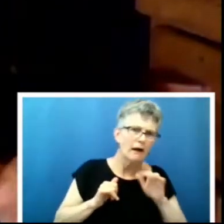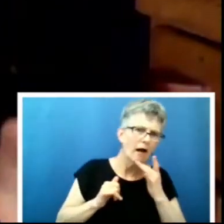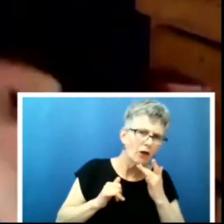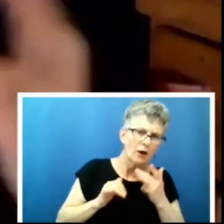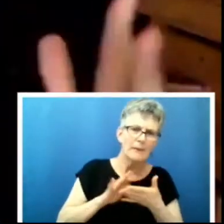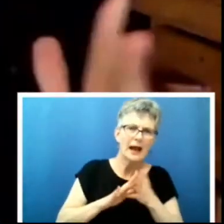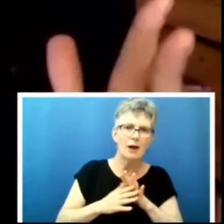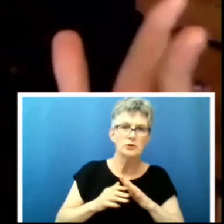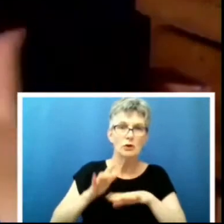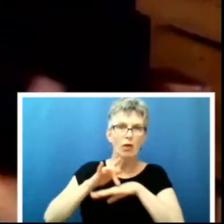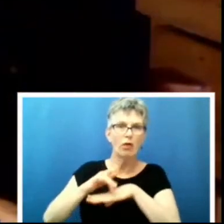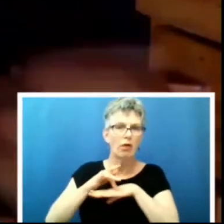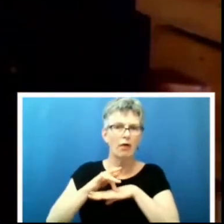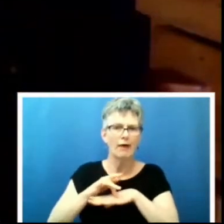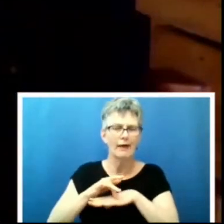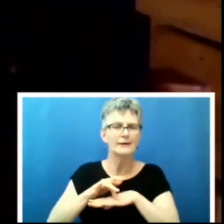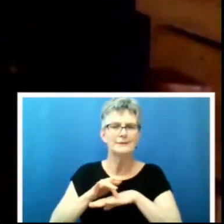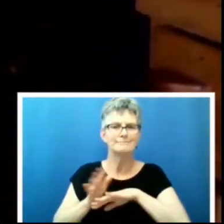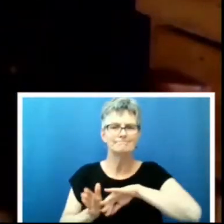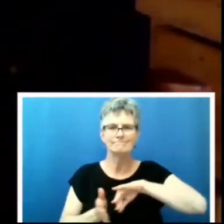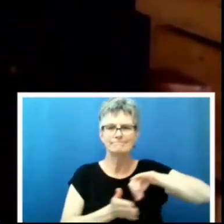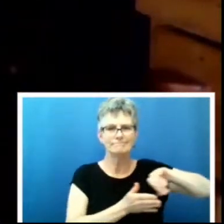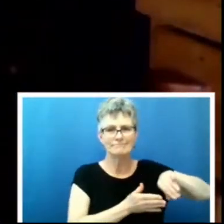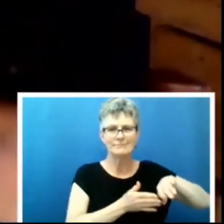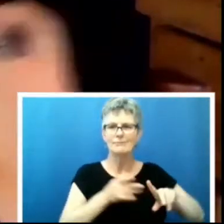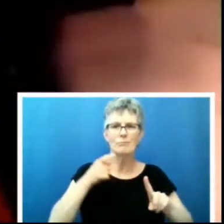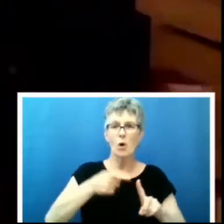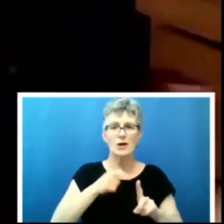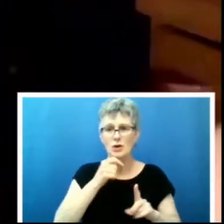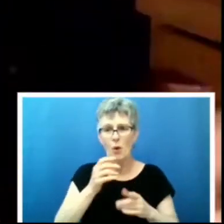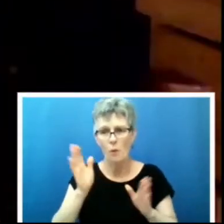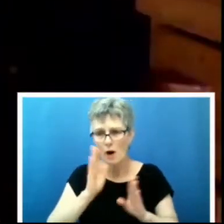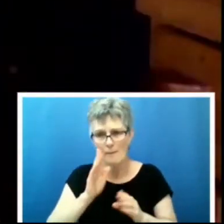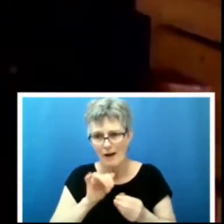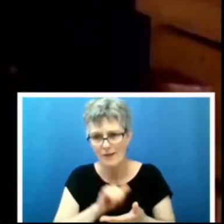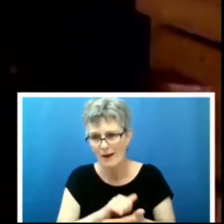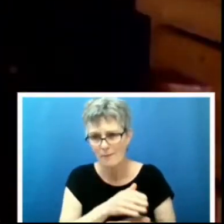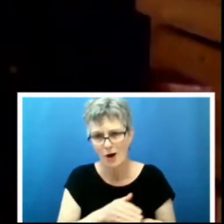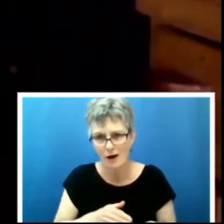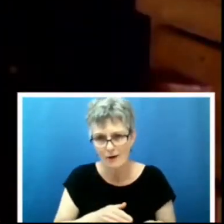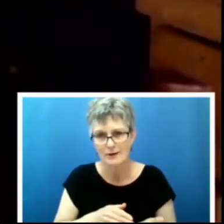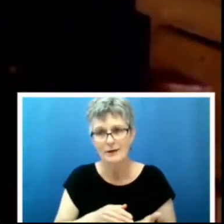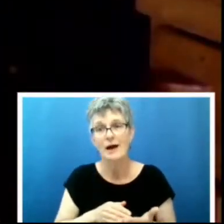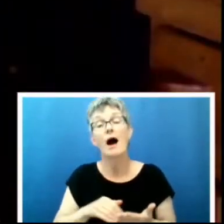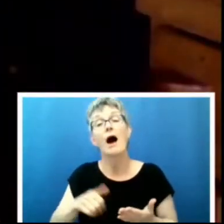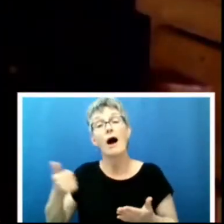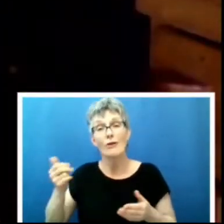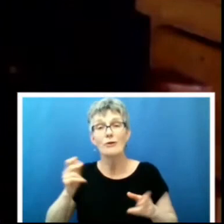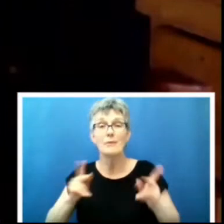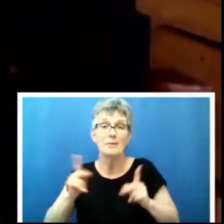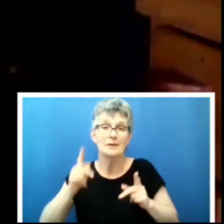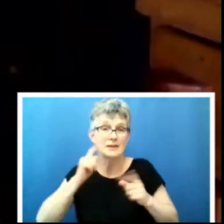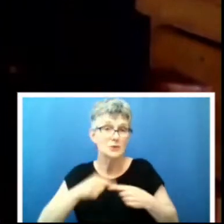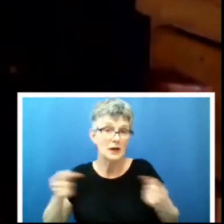So my short answer is, don't worry about it. And there might be other people who think otherwise. But no, there's no significance.